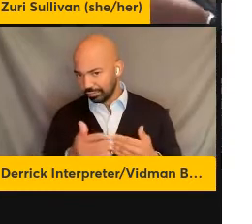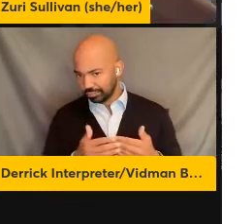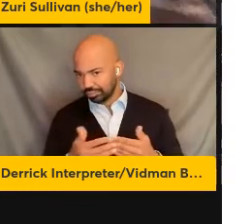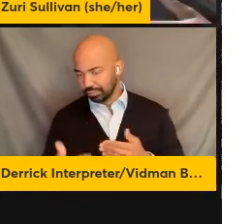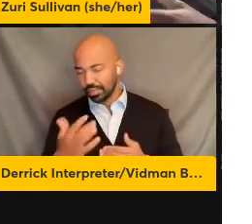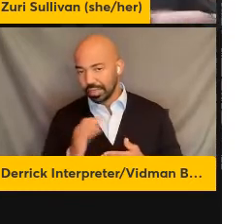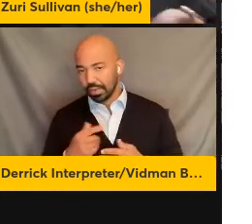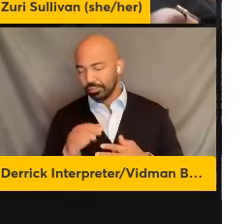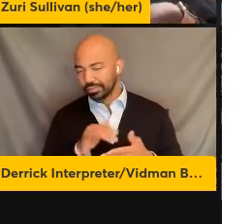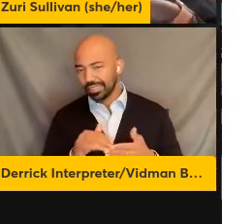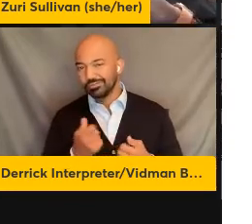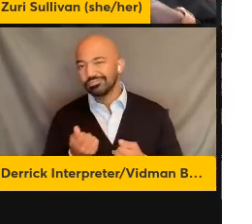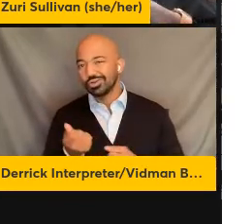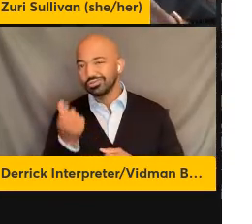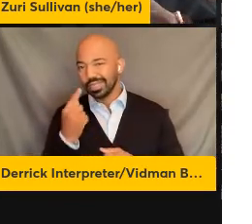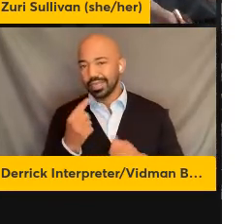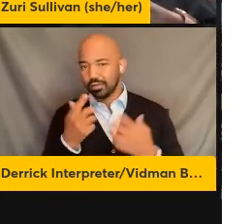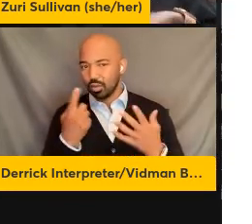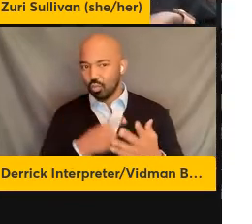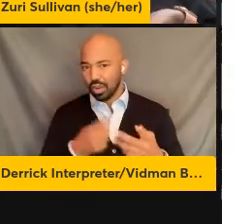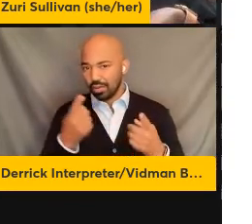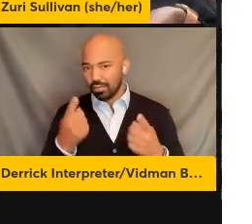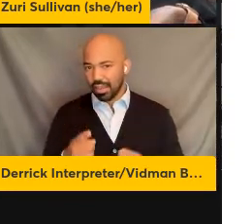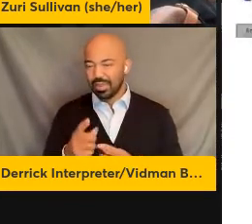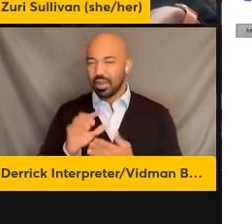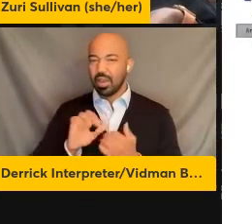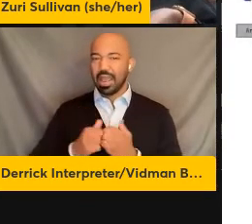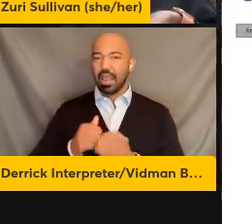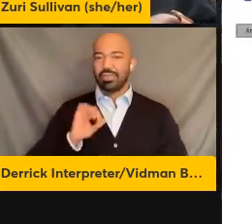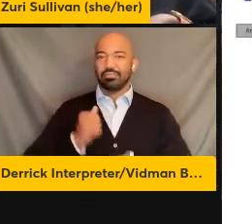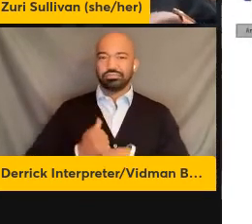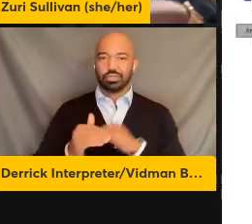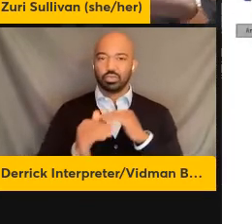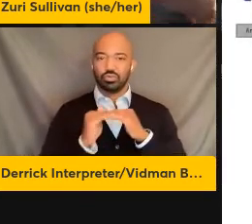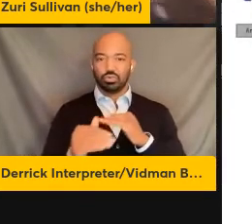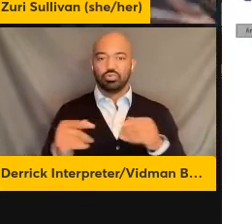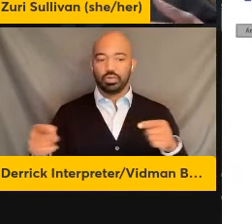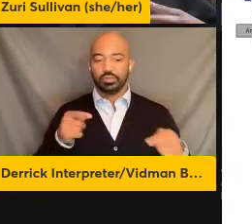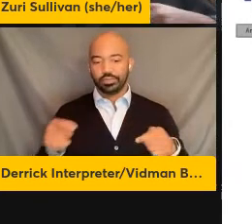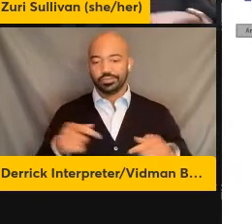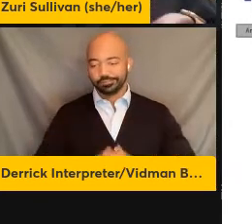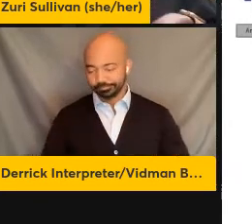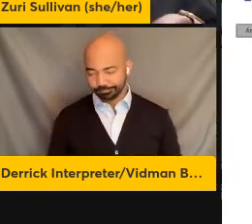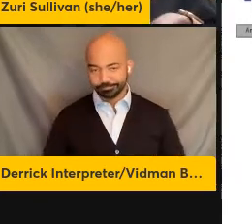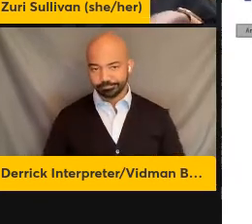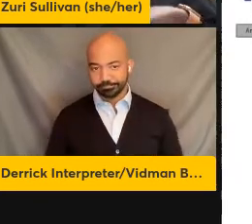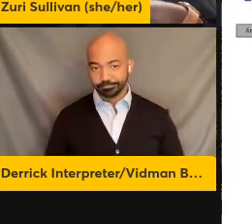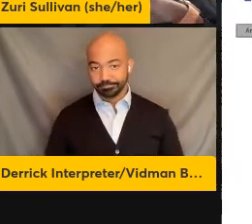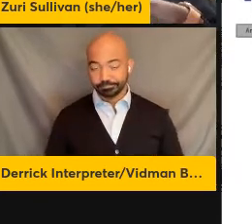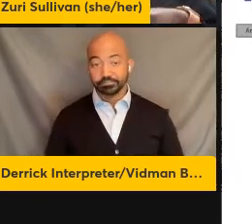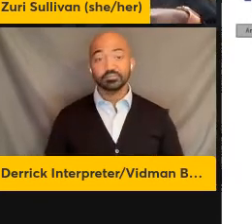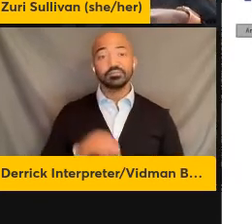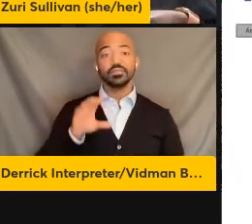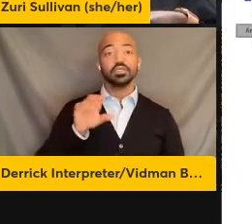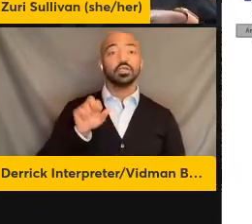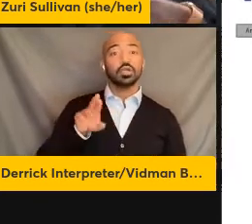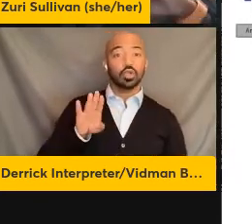understand the mechanisms that underlie this regulation. So we confirm that this carbohydrate transcriptional program was